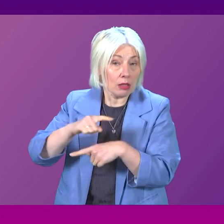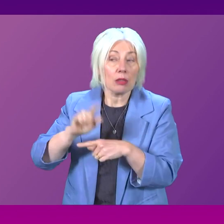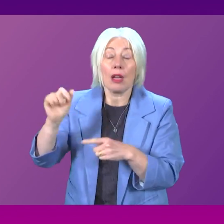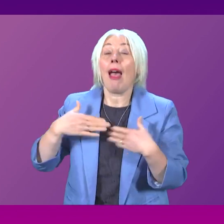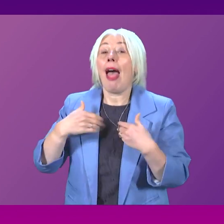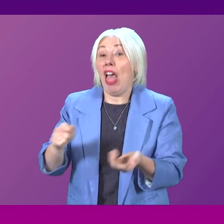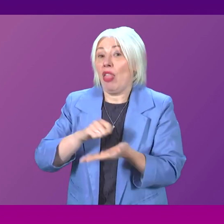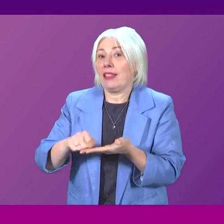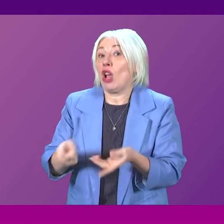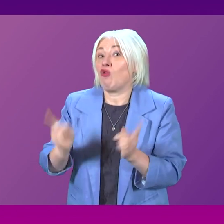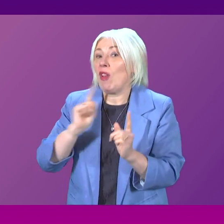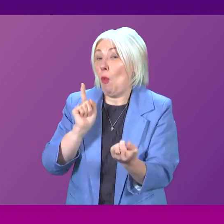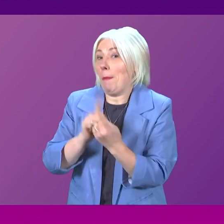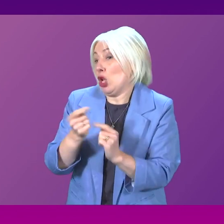how further improvements can be made.